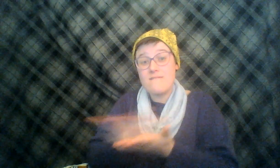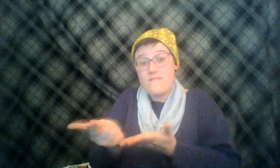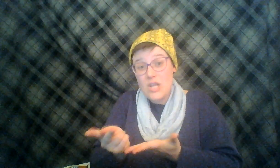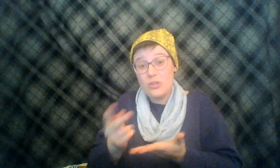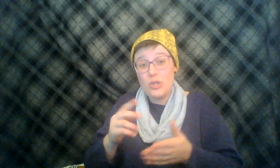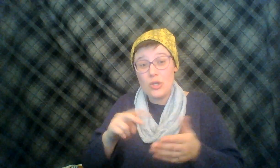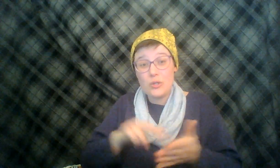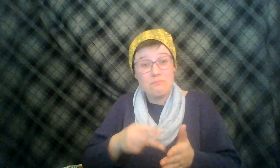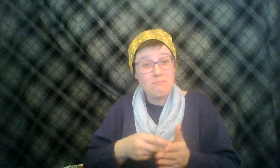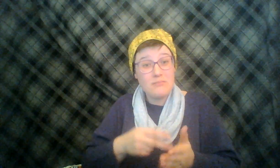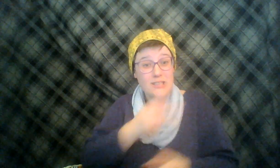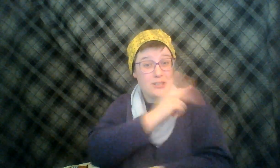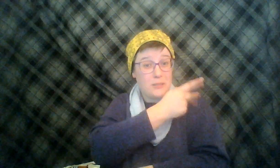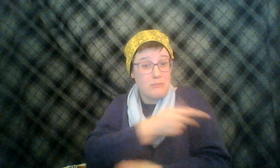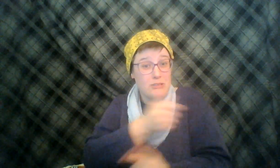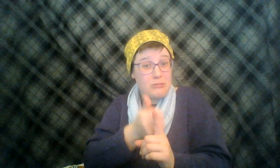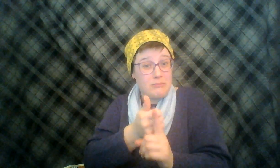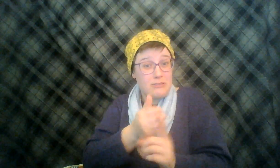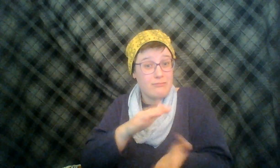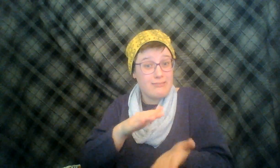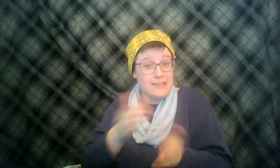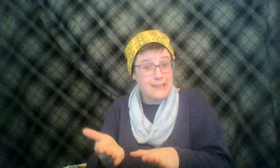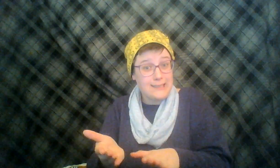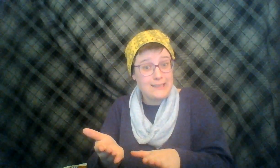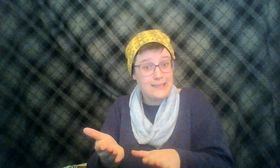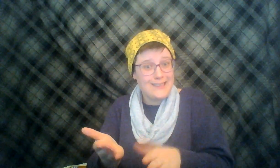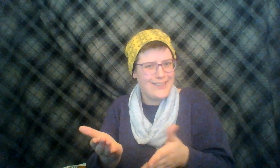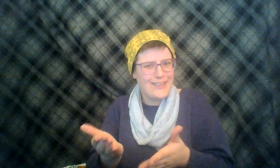while a failure means that patient dies.